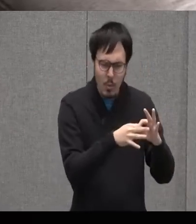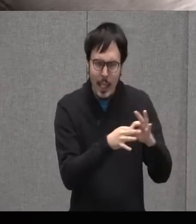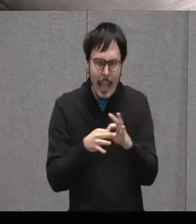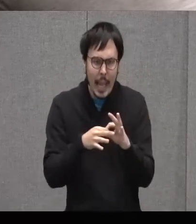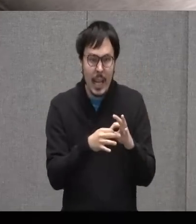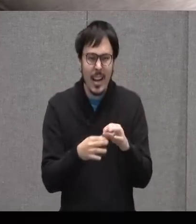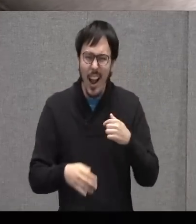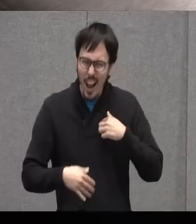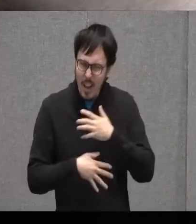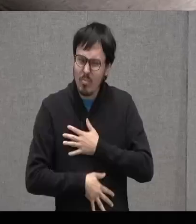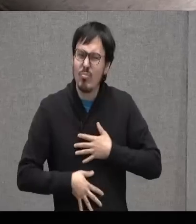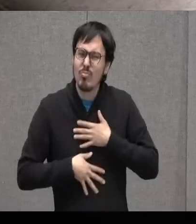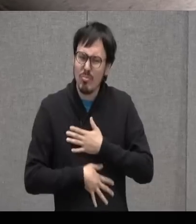Maybe I do love math.